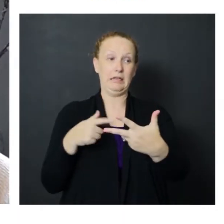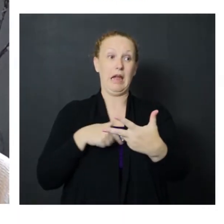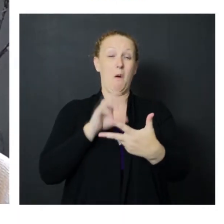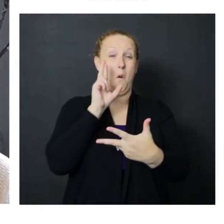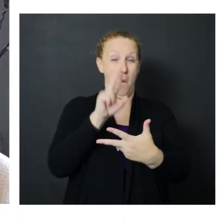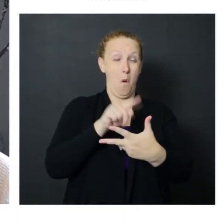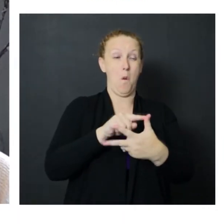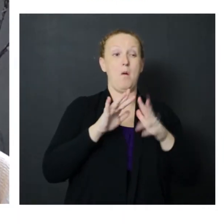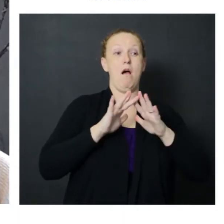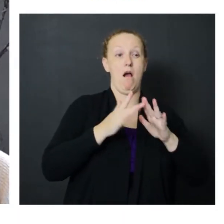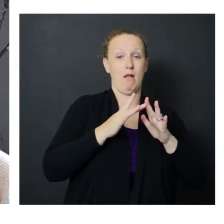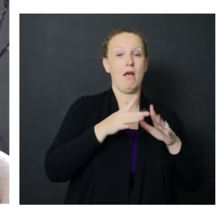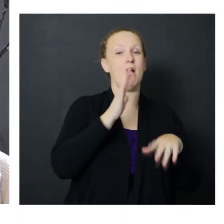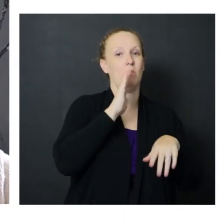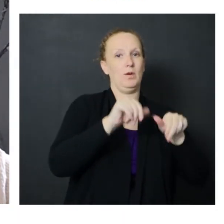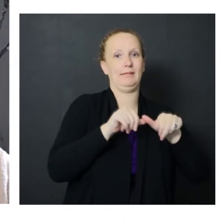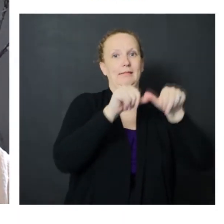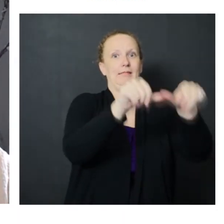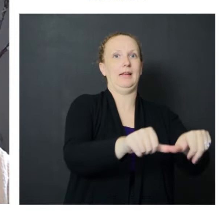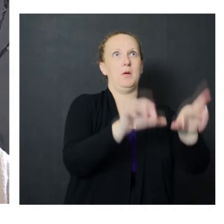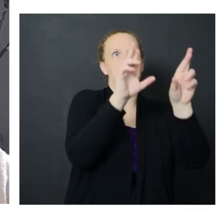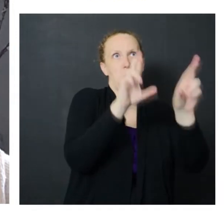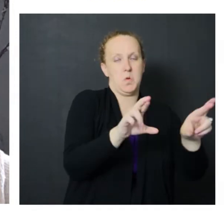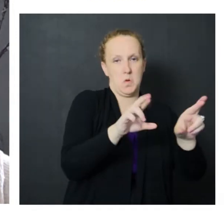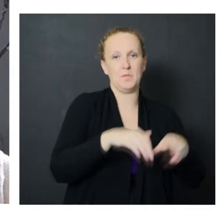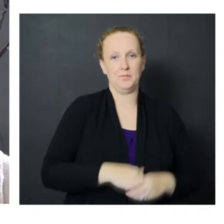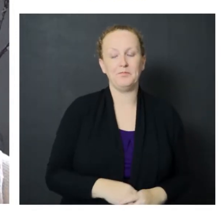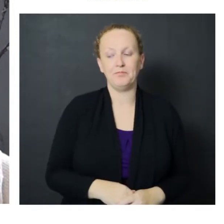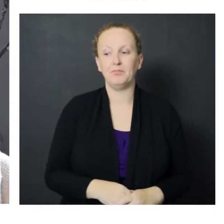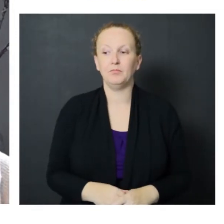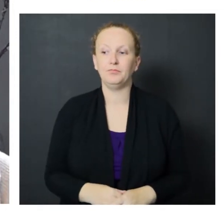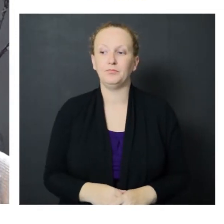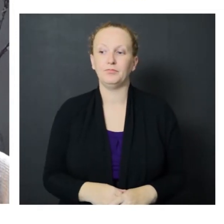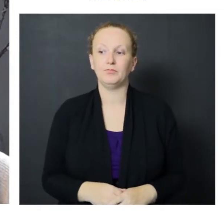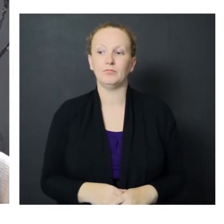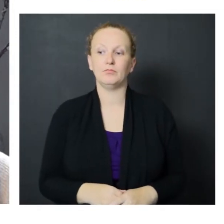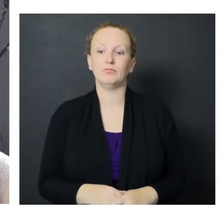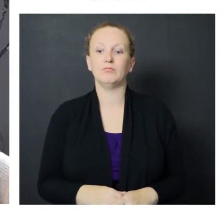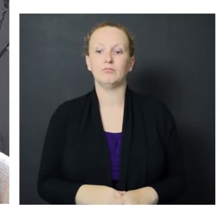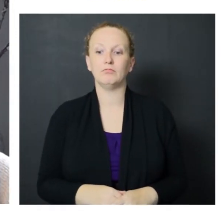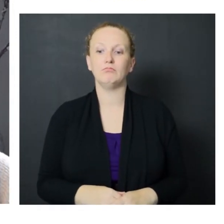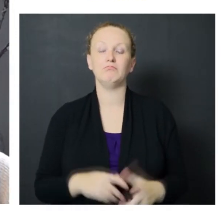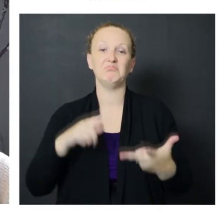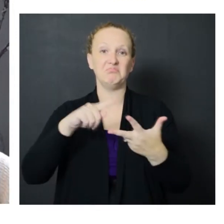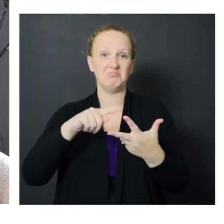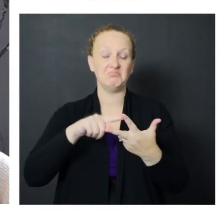Ah the other two, ah, never say never. But we will reconsider them